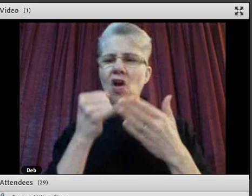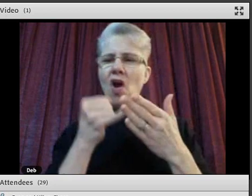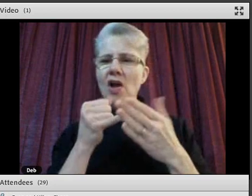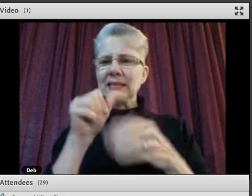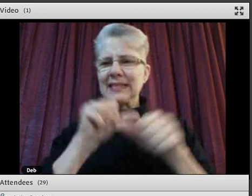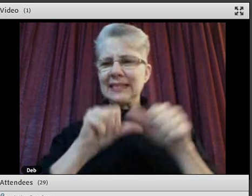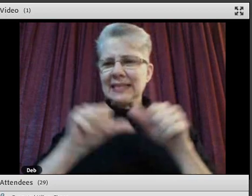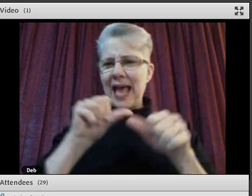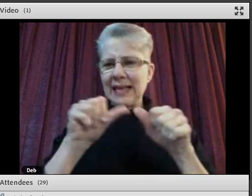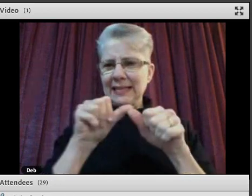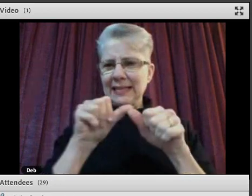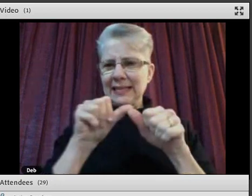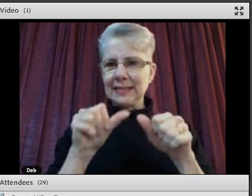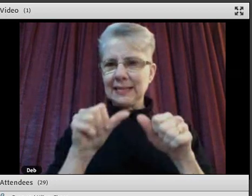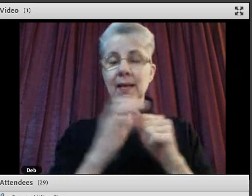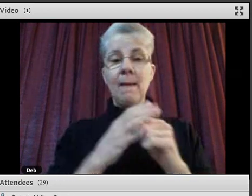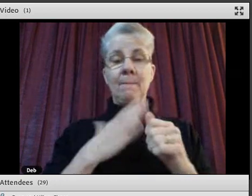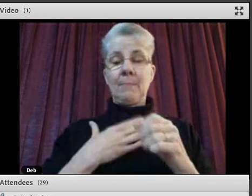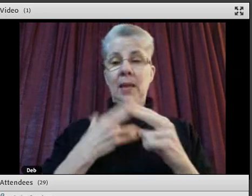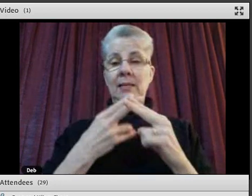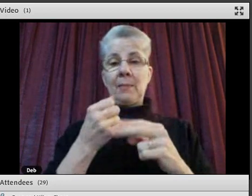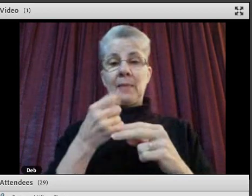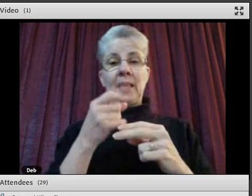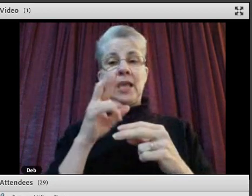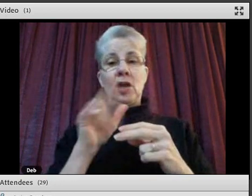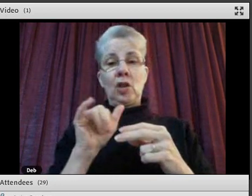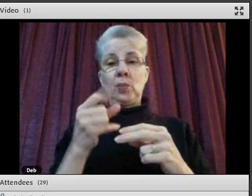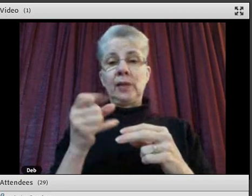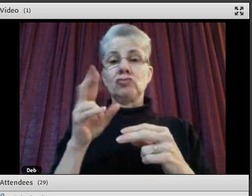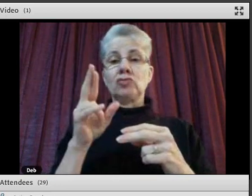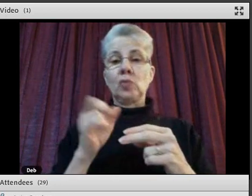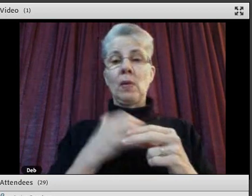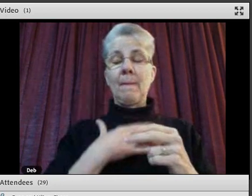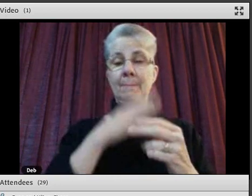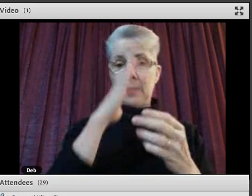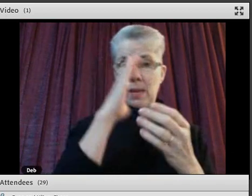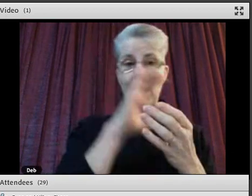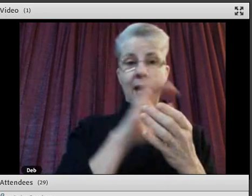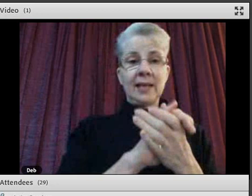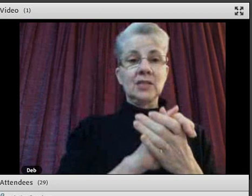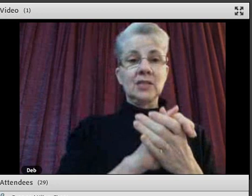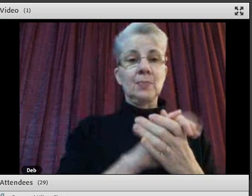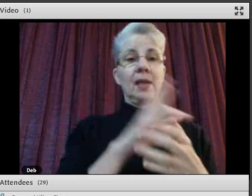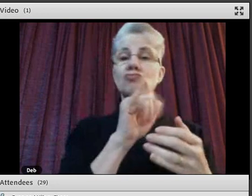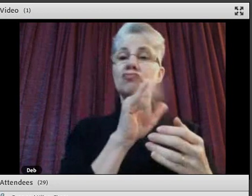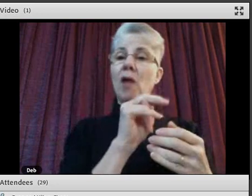And my name is Hilary Shore, and my husband is Ryan Shore.